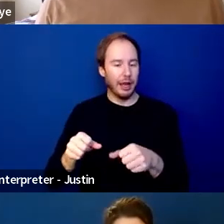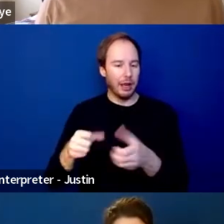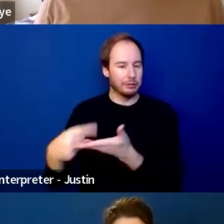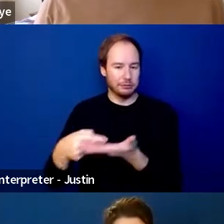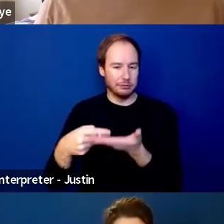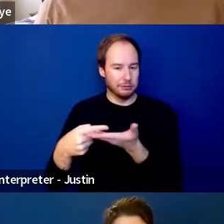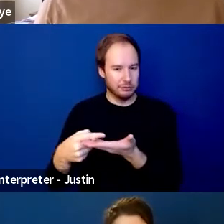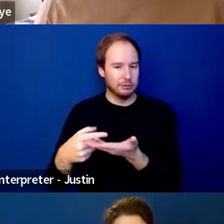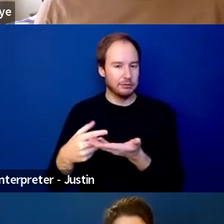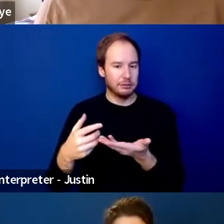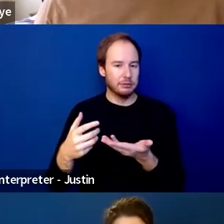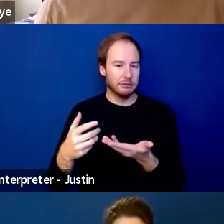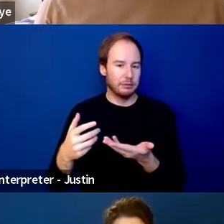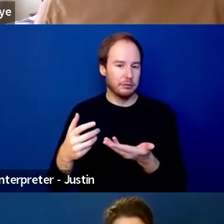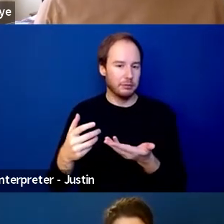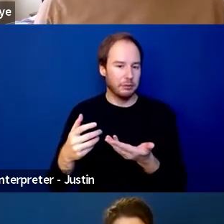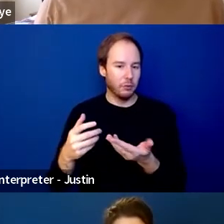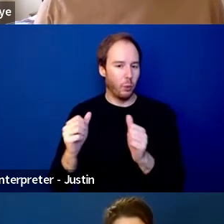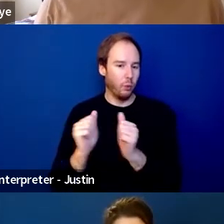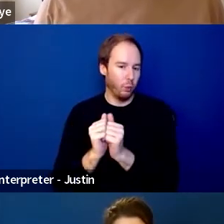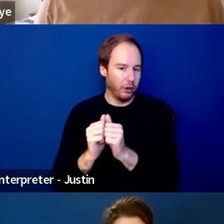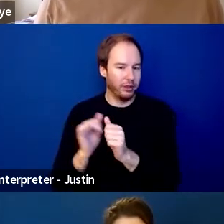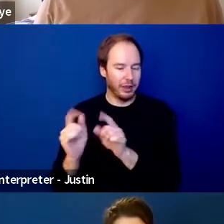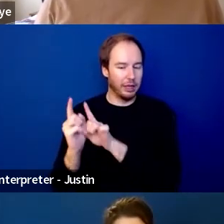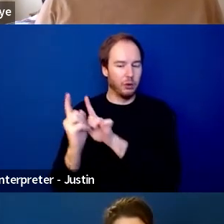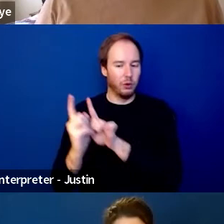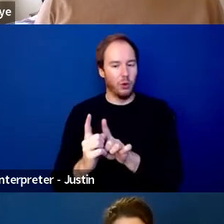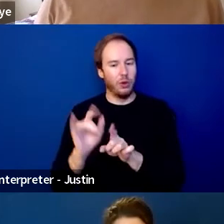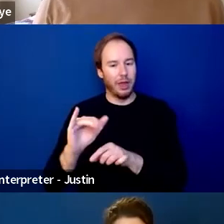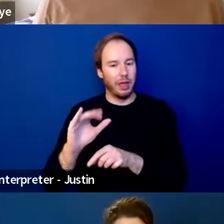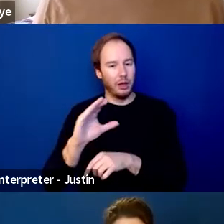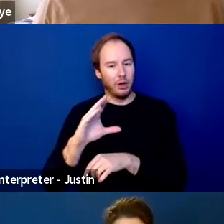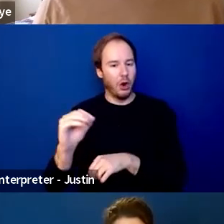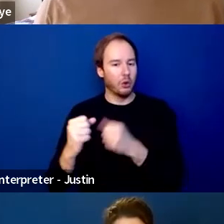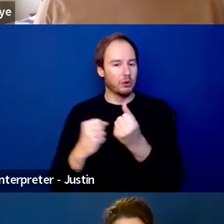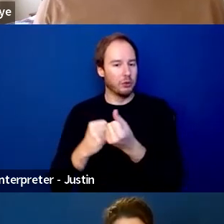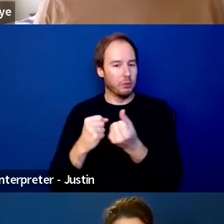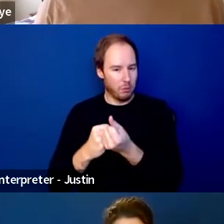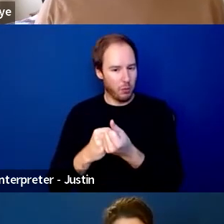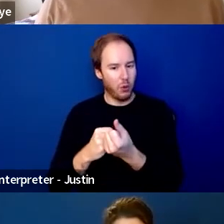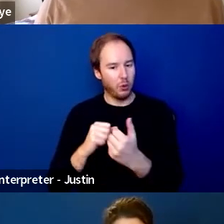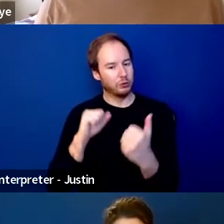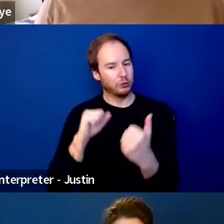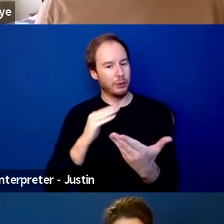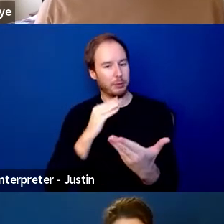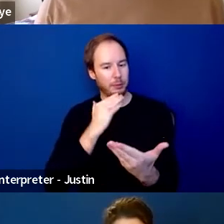maybe go to address issues that can be addressed better by our outreach workers